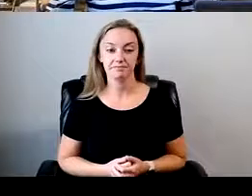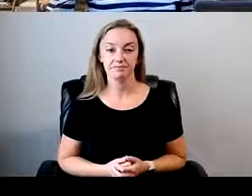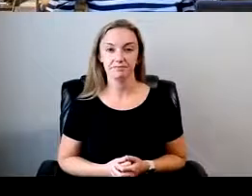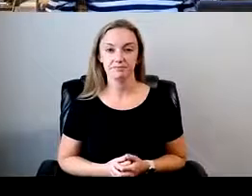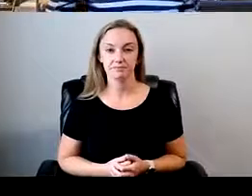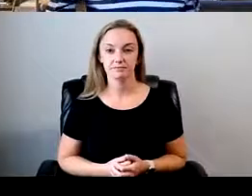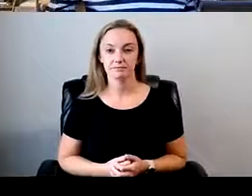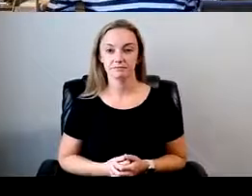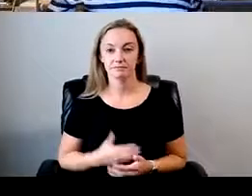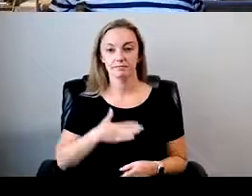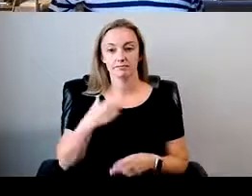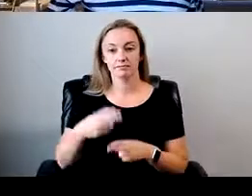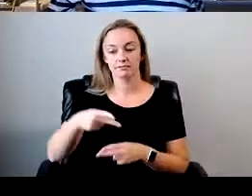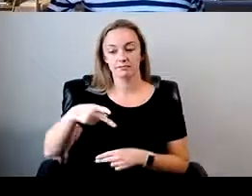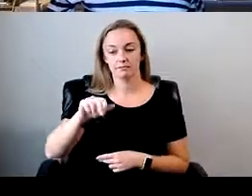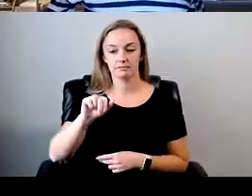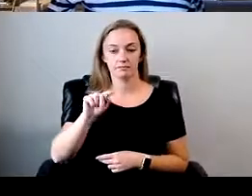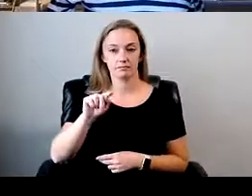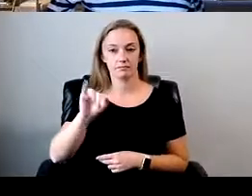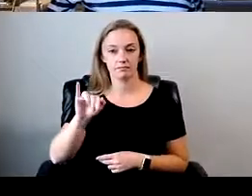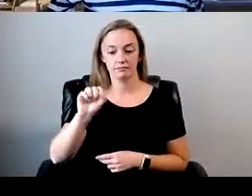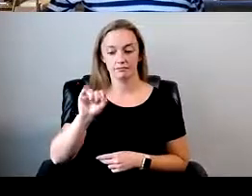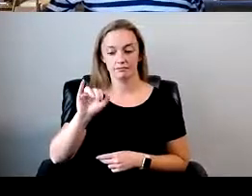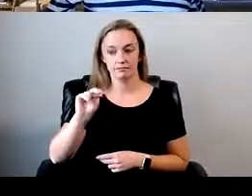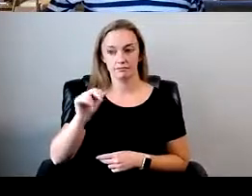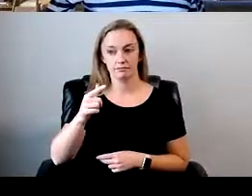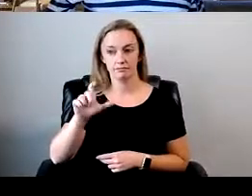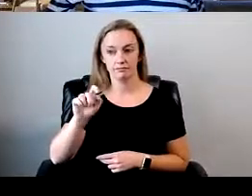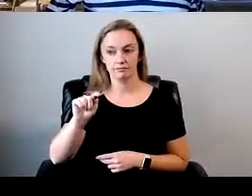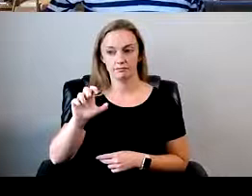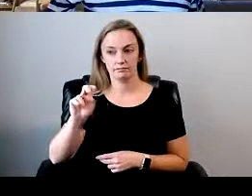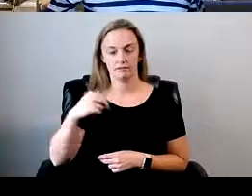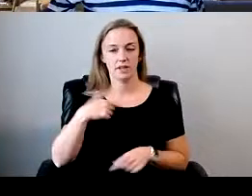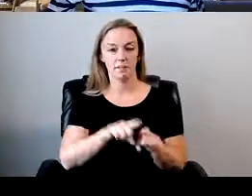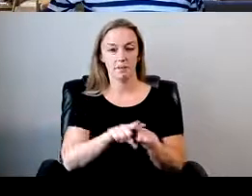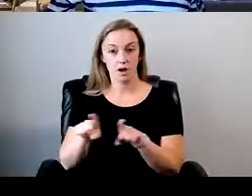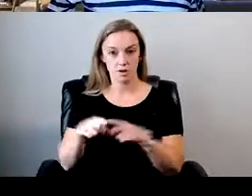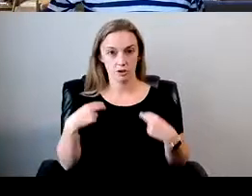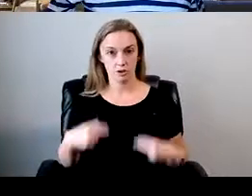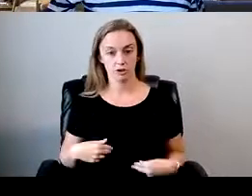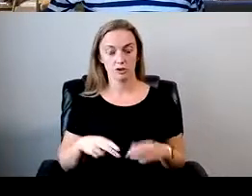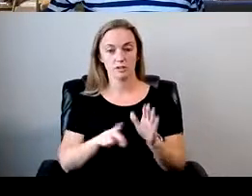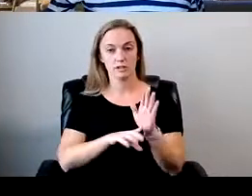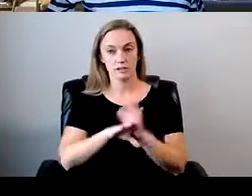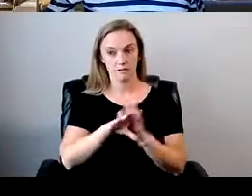And my name is Patti Singleton, also at the Human Development Institute. And I have a technological curiosity that has kind